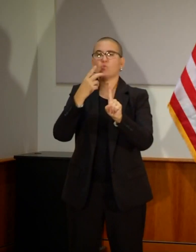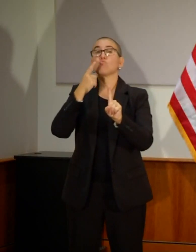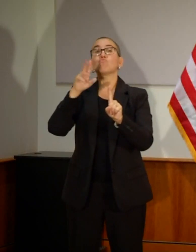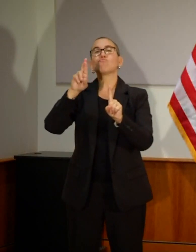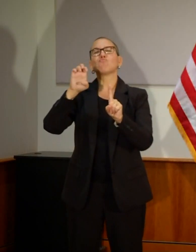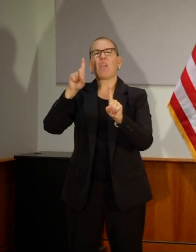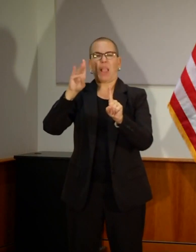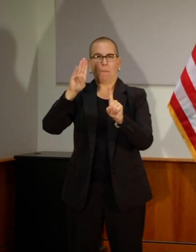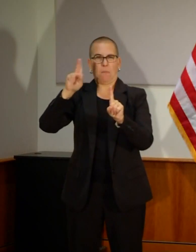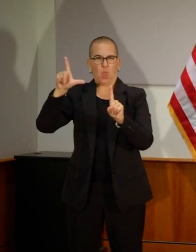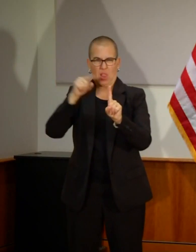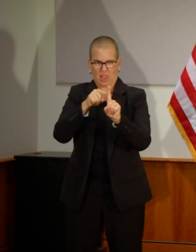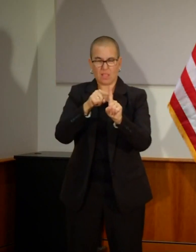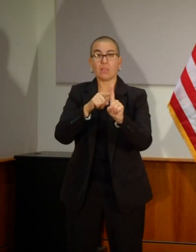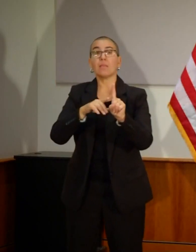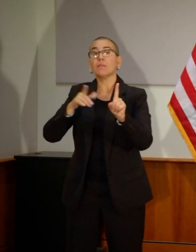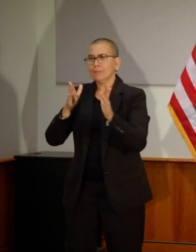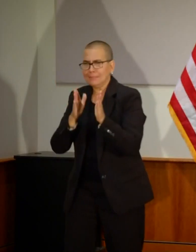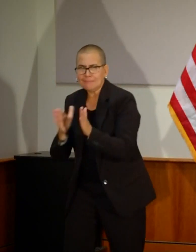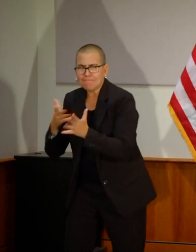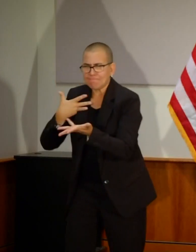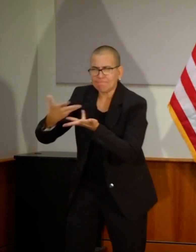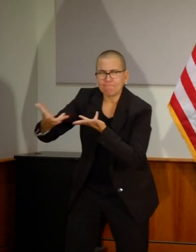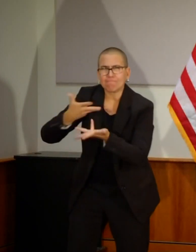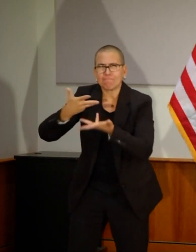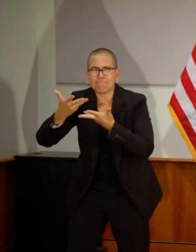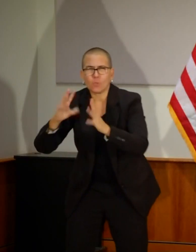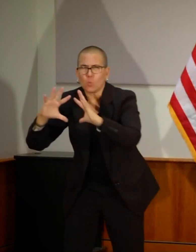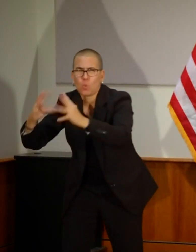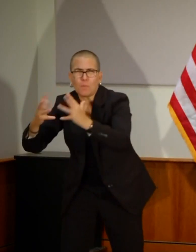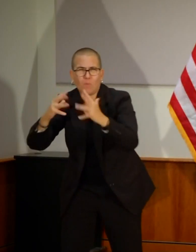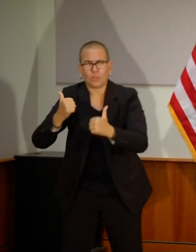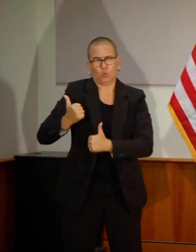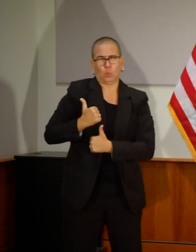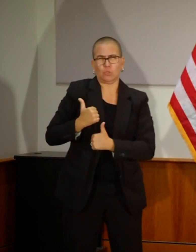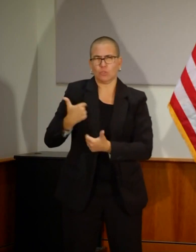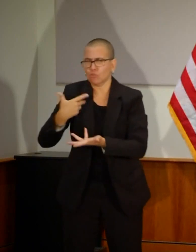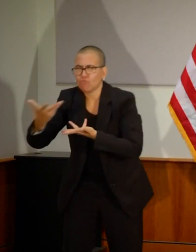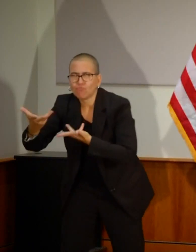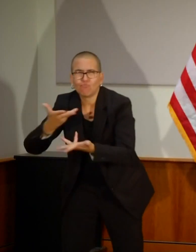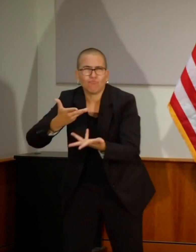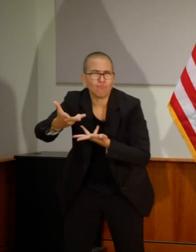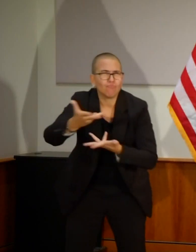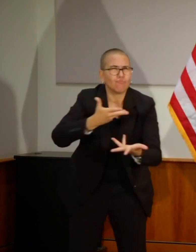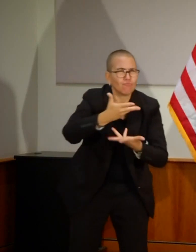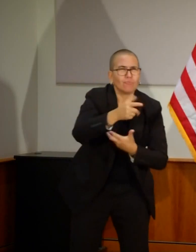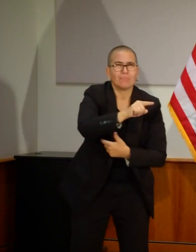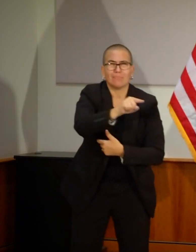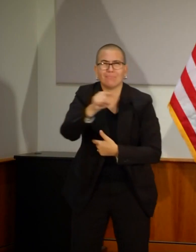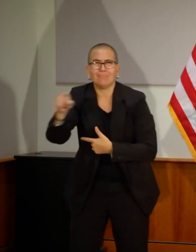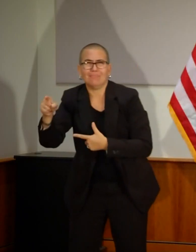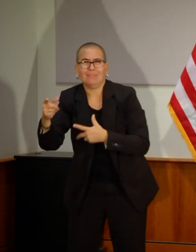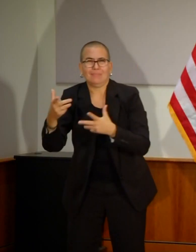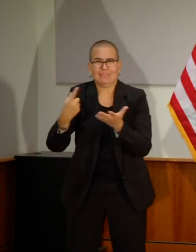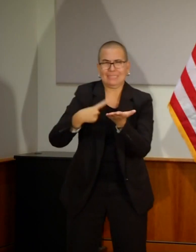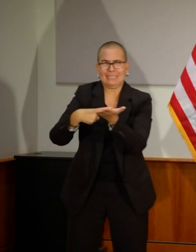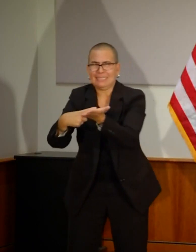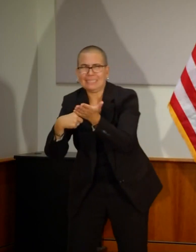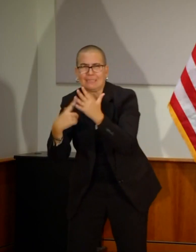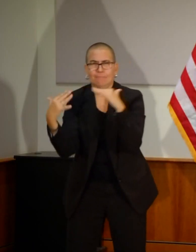FOLLOW HIM IN LEADING THE SOLDIERS AND AIRMEN FOLLOW HIM IN LEADING THE SOLDIERS AND AIRMEN OF FOLLOW HIM IN LEADING THE SOLDIERS AND AIRMEN OF THE SOLDIERS AND AIRMEN OF THE SOLDIERS AND AIRMEN OF THE MINNESOTA SOLDIERS AND AIRMEN OF THE MINNESOTA NATIONAL SOLDIERS AND AIRMEN OF THE MINNESOTA NATIONAL GUARD. MINNESOTA NATIONAL GUARD. MINNESOTA NATIONAL GUARD. >> MINNESOTA NATIONAL GUARD. >> Reporter: MINNESOTA NATIONAL GUARD. >> Reporter: WITH MINNESOTA NATIONAL GUARD. >> Reporter: WITH THE Reporter: WITH THE Reporter: WITH THE FOUNDATION Reporter: WITH THE FOUNDATION TO Reporter: WITH THE FOUNDATION TO LEAD Reporter: WITH THE FOUNDATION TO LEAD NEARLY FOUNDATION TO LEAD NEARLY FOUNDATION TO LEAD NEARLY 11,000 FOUNDATION TO LEAD NEARLY 11,000 NATIONAL FOUNDATION TO LEAD NEARLY 11,000 NATIONAL GUARD FOUNDATION TO LEAD NEARLY 11,000 NATIONAL GUARD TROOPS, 11,000 NATIONAL GUARD TROOPS, 11,000 NATIONAL GUARD TROOPS, GOVERNOR 11,000 NATIONAL GUARD TROOPS, GOVERNOR WALZ 11,000 NATIONAL GUARD TROOPS, GOVERNOR WALZ SAYS 11,000 NATIONAL GUARD TROOPS, GOVERNOR WALZ SAYS THERE 11,000 NATIONAL GUARD TROOPS, GOVERNOR WALZ SAYS THERE IS 11,000 NATIONAL GUARD TROOPS, GOVERNOR WALZ SAYS THERE IS NO GOVERNOR WALZ SAYS THERE IS NO GOVERNOR WALZ SAYS THERE IS NO BETTER GOVERNOR WALZ SAYS THERE IS NO BETTER FIT GOVERNOR WALZ SAYS THERE IS NO BETTER FIT FOR GOVERNOR WALZ SAYS THERE IS NO BETTER FIT FOR THE GOVERNOR WALZ SAYS THERE IS NO BETTER FIT FOR THE CITIZENS GOVERNOR WALZ SAYS THERE IS NO BETTER FIT FOR THE CITIZENS OF BETTER FIT FOR THE CITIZENS OF BETTER FIT FOR THE CITIZENS OF THIS BETTER FIT FOR THE CITIZENS OF THIS STATE BETTER FIT FOR THE CITIZENS OF THIS STATE TO BETTER FIT FOR THE CITIZENS OF THIS STATE TO ENLIST BETTER FIT FOR THE CITIZENS OF THIS STATE TO ENLIST THEIR THIS STATE TO ENLIST THEIR THIS STATE TO ENLIST THEIR TRUST. TRUST. TRUST. >> TRUST. >> HE